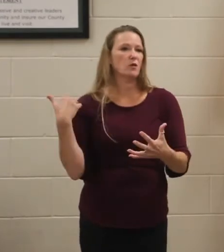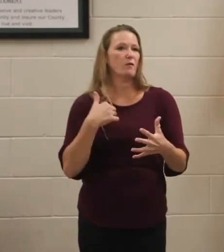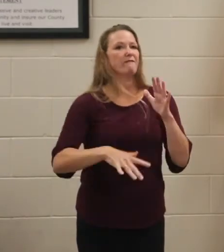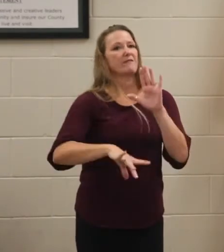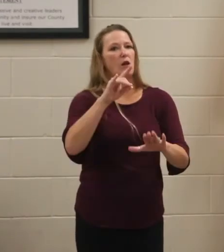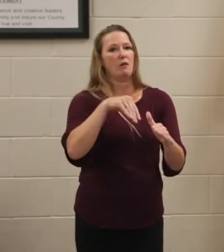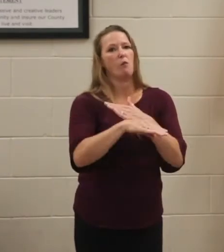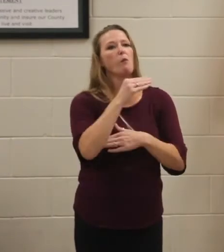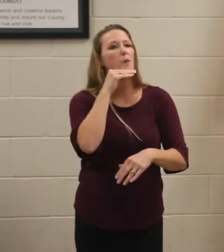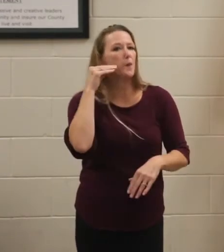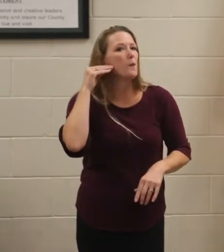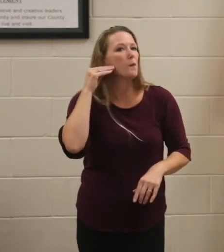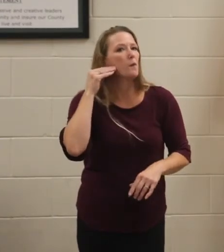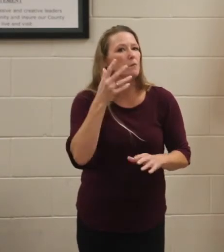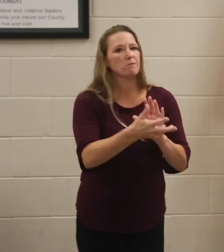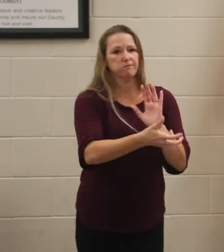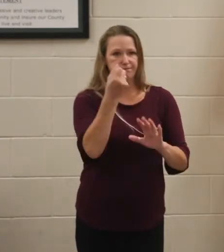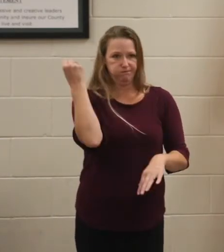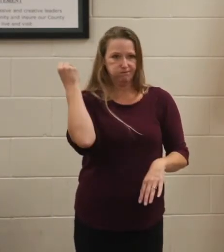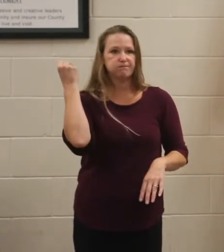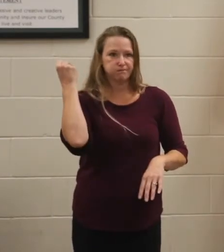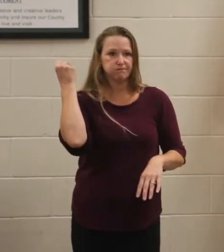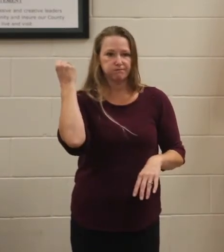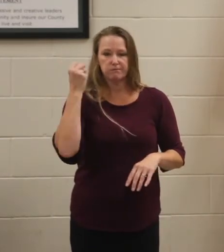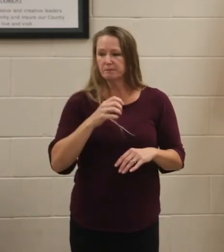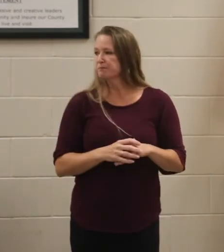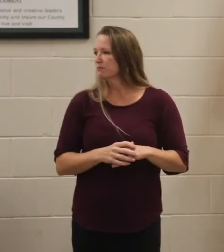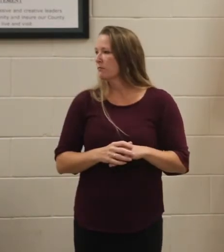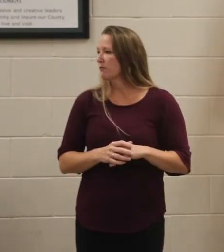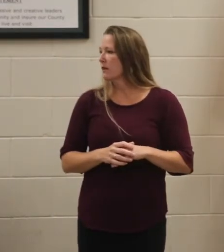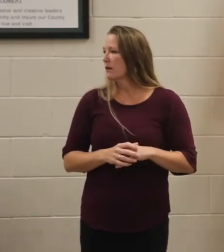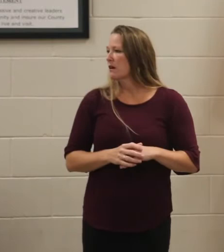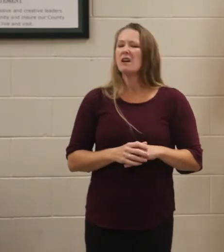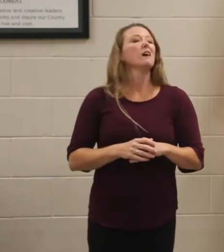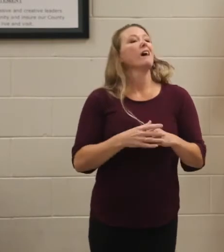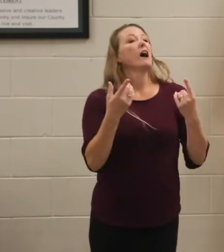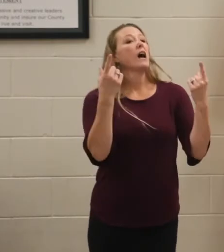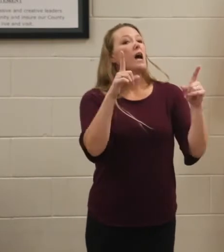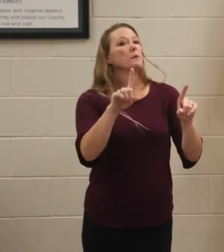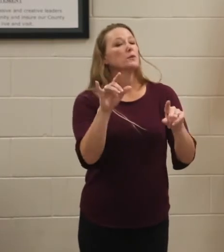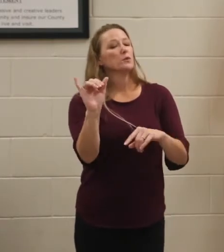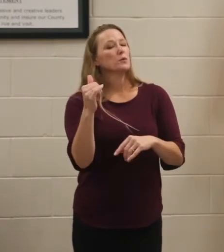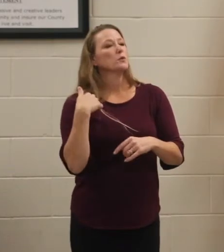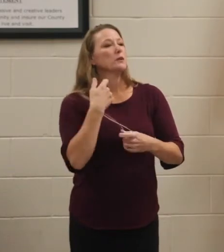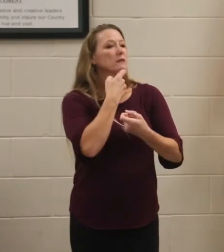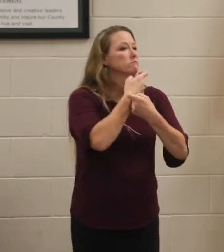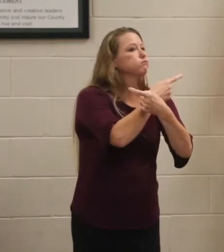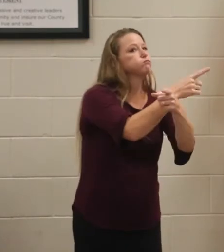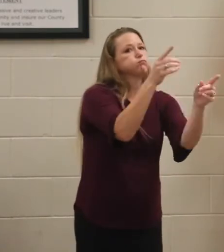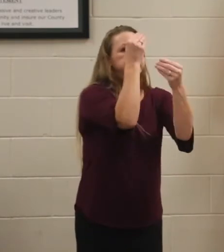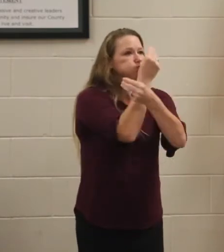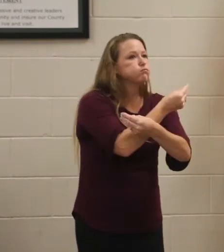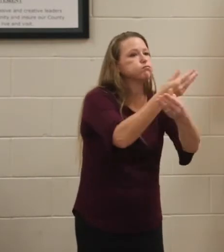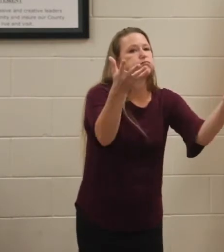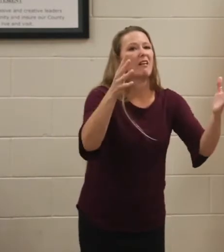There was a reverse 911 call put out for that neighborhood to shelter in place.